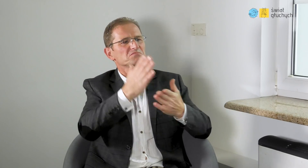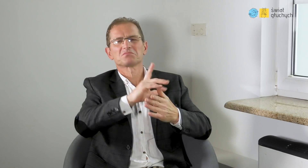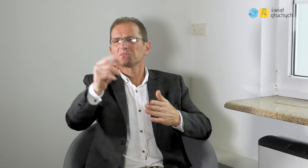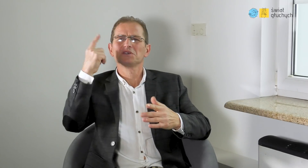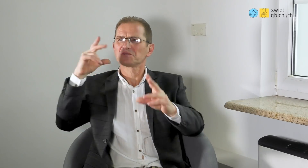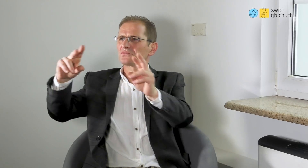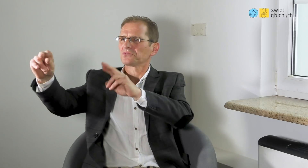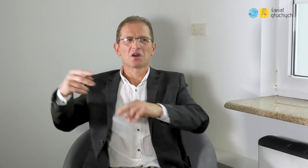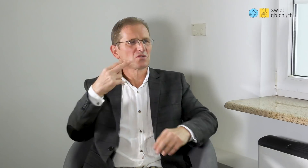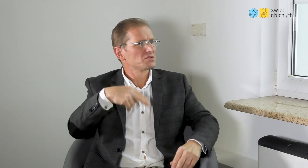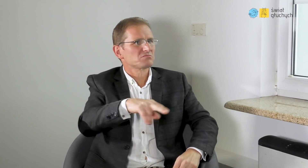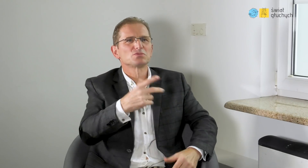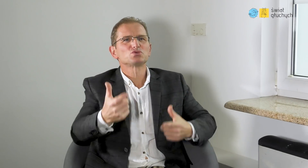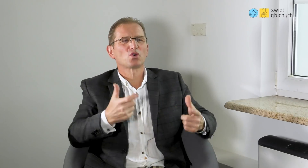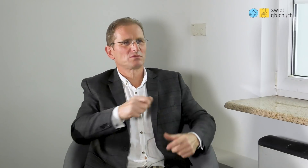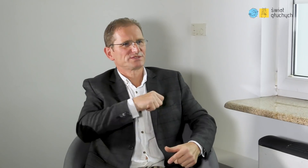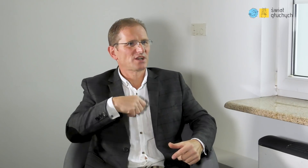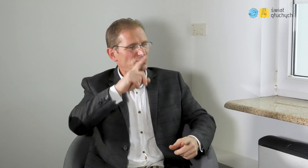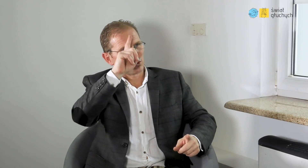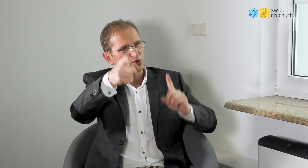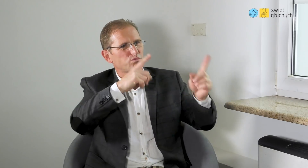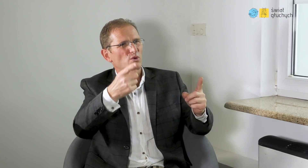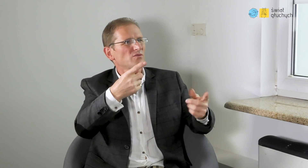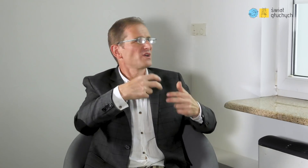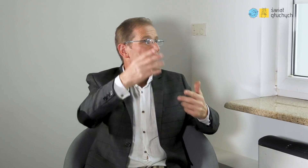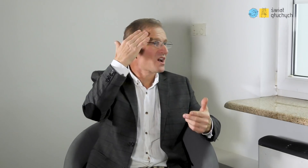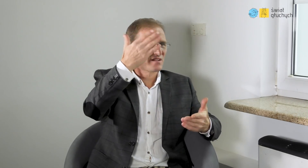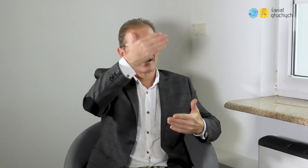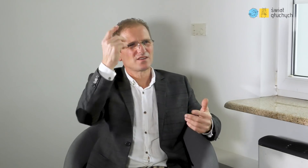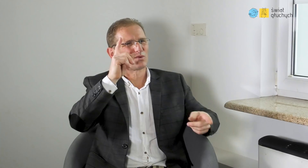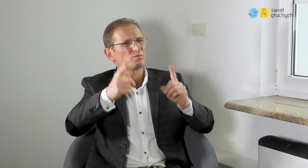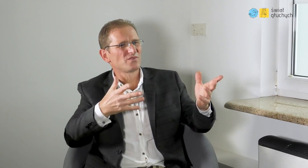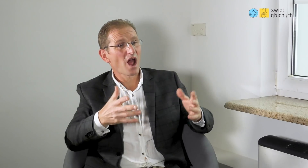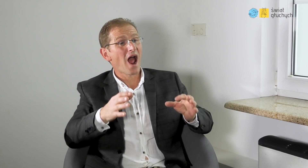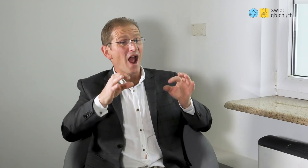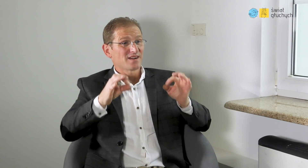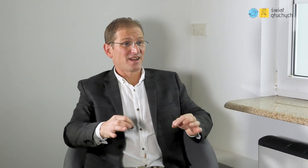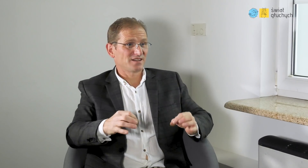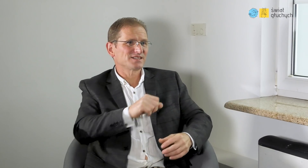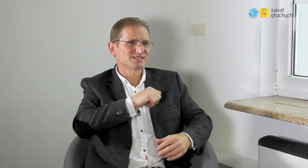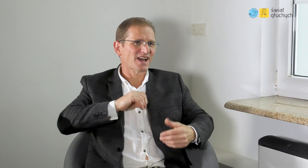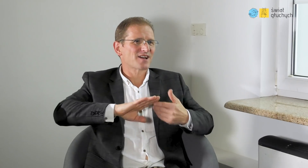Most of the hearing people talked to each other, we deaf people talked about stupid things, we didn't know anything.